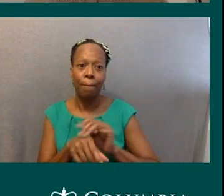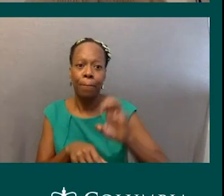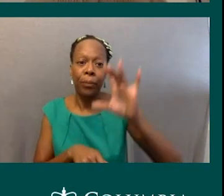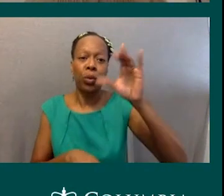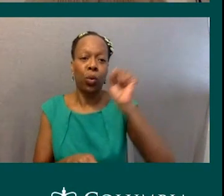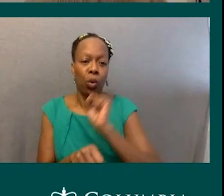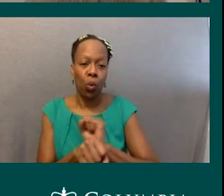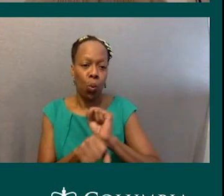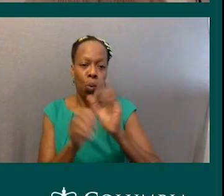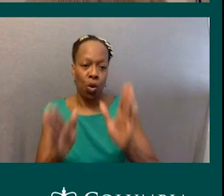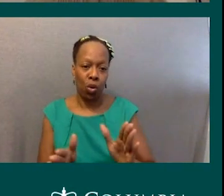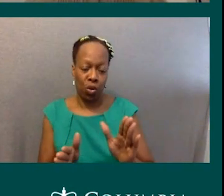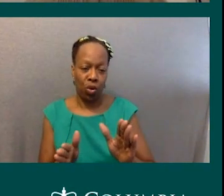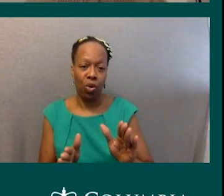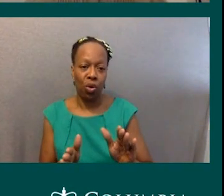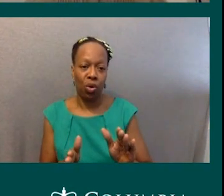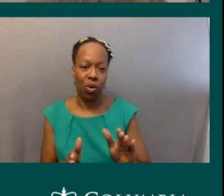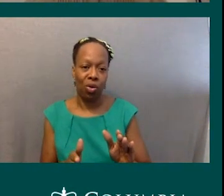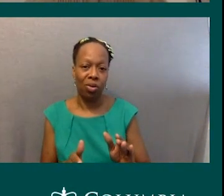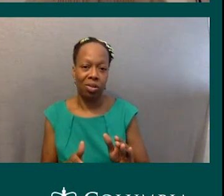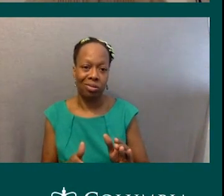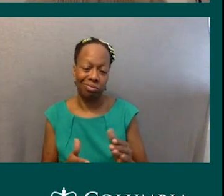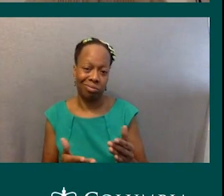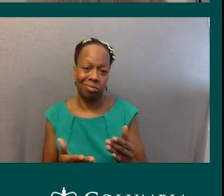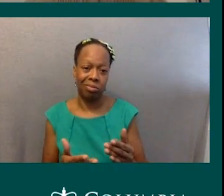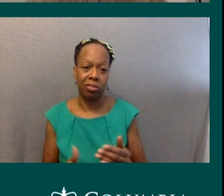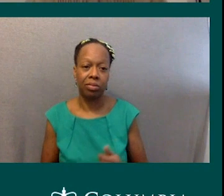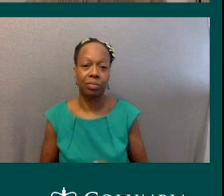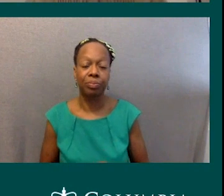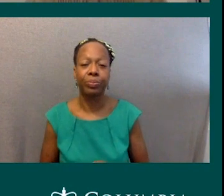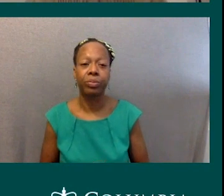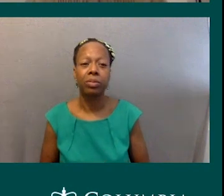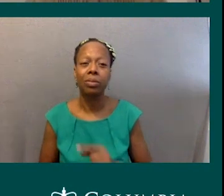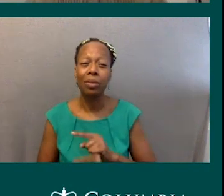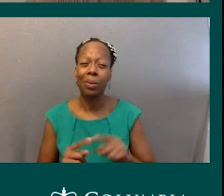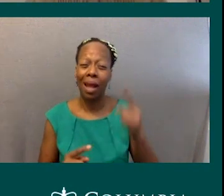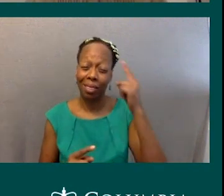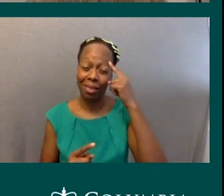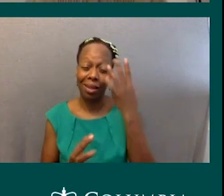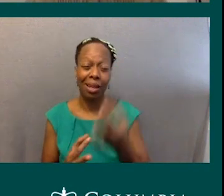to try and improve the outcomes and to be a bit patient and to search